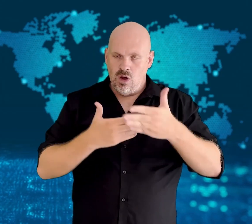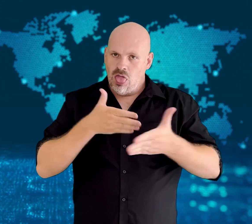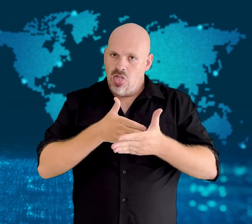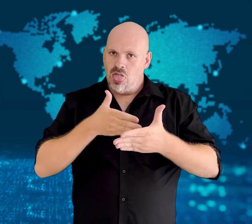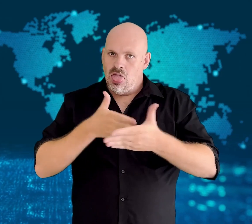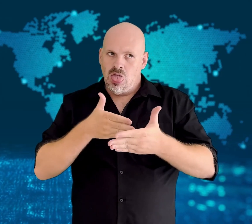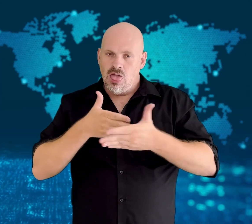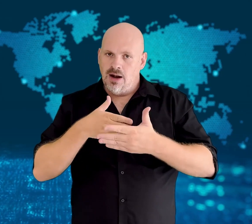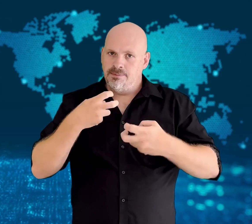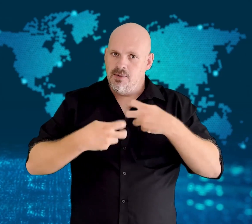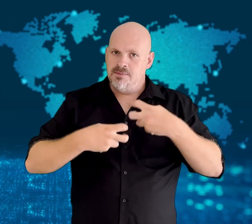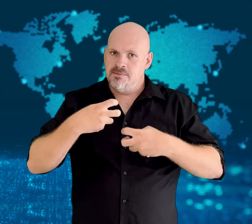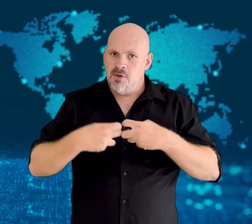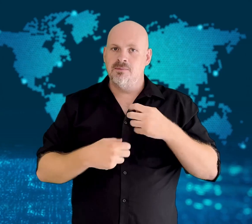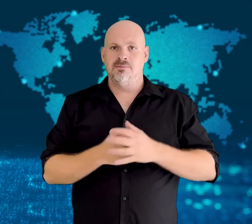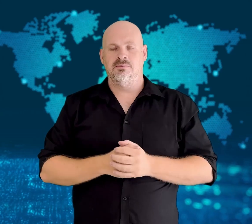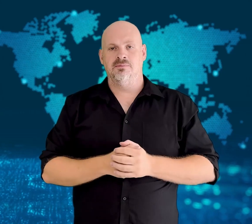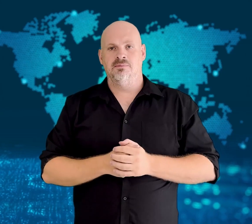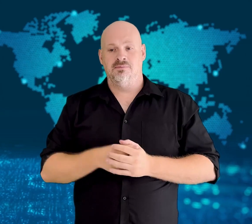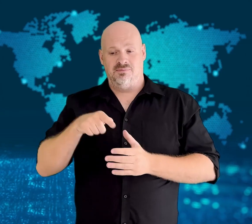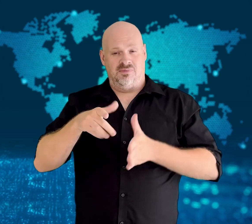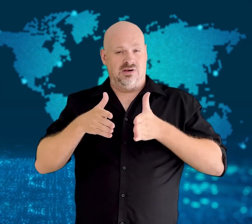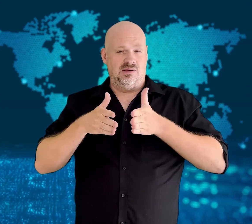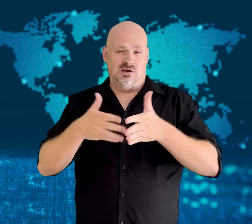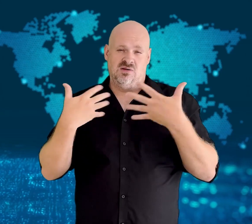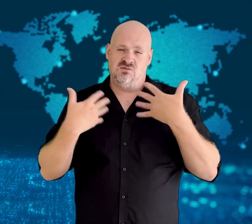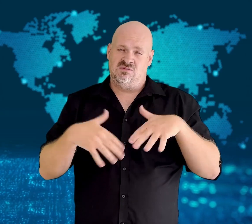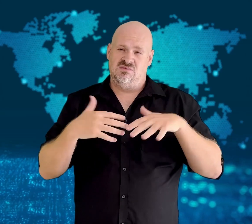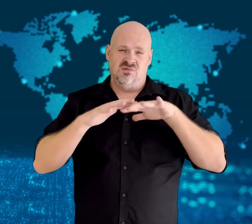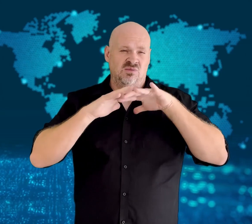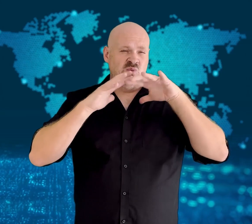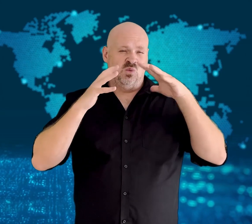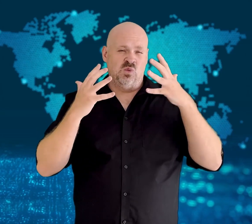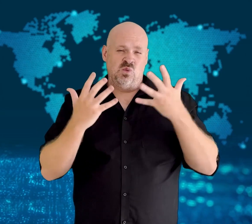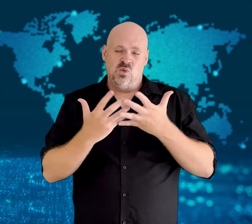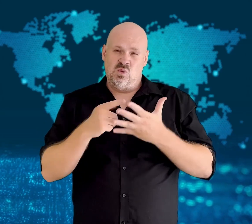the Panama Canal's operation more and more challenging.